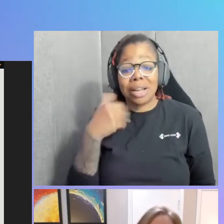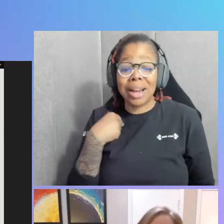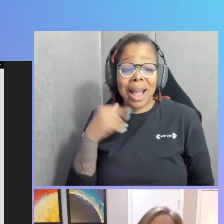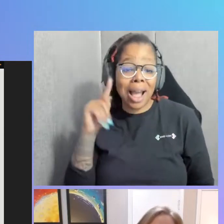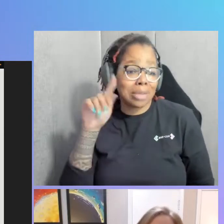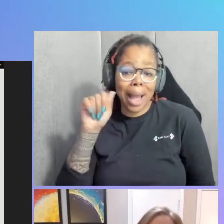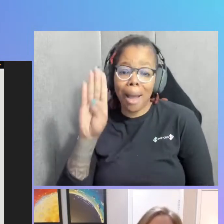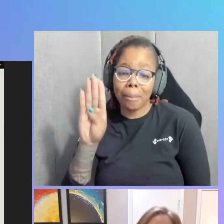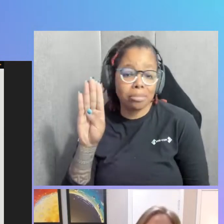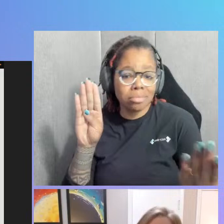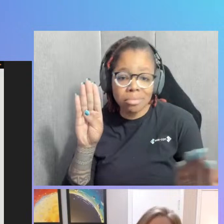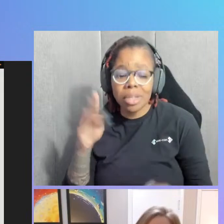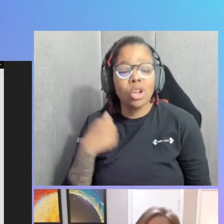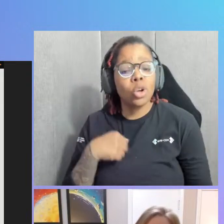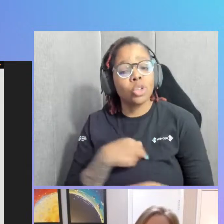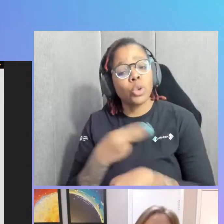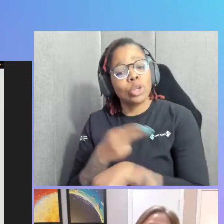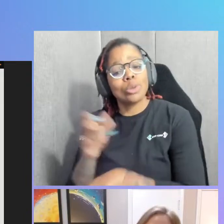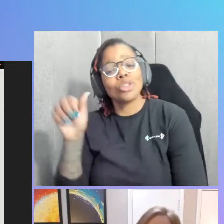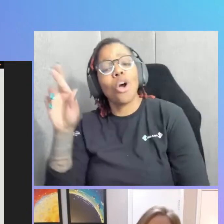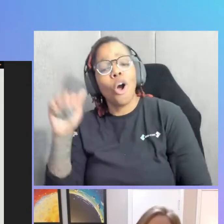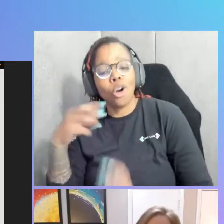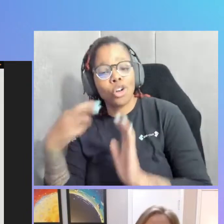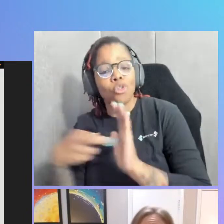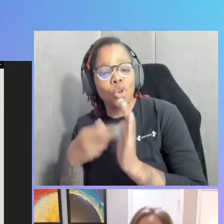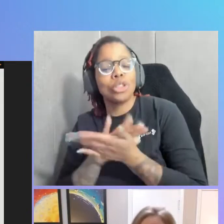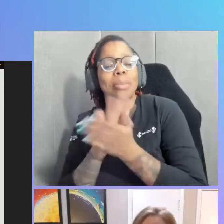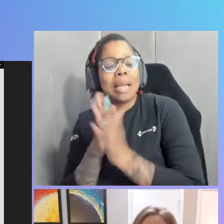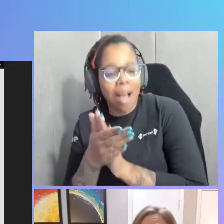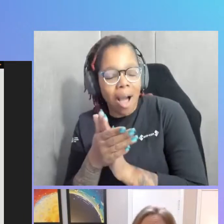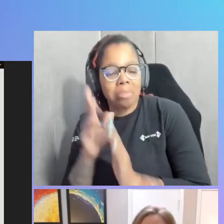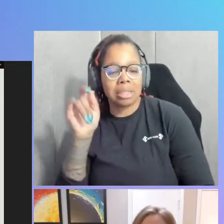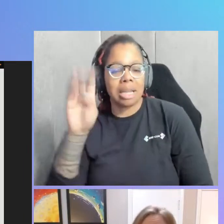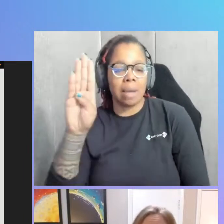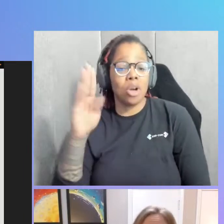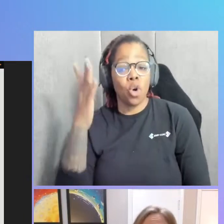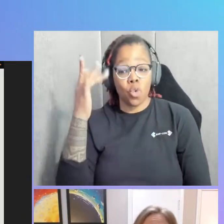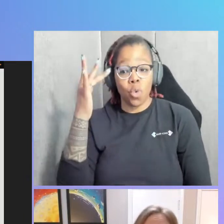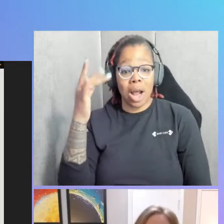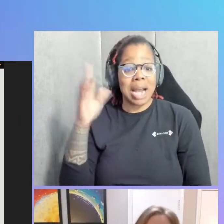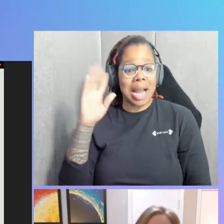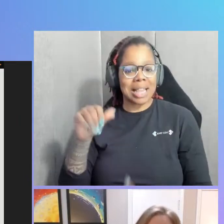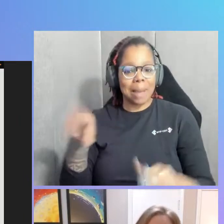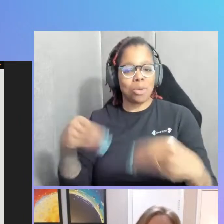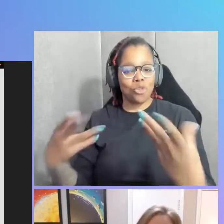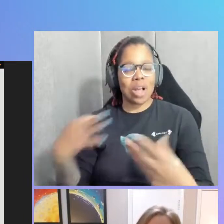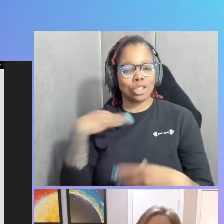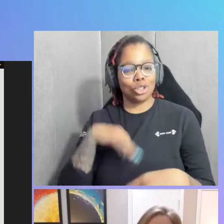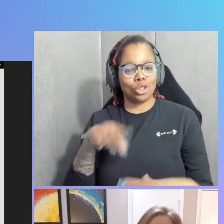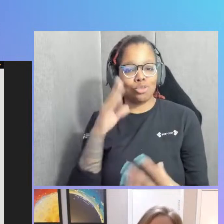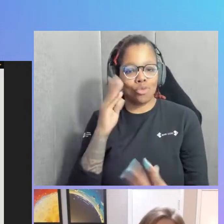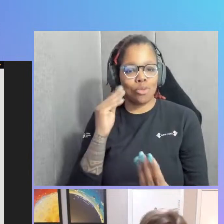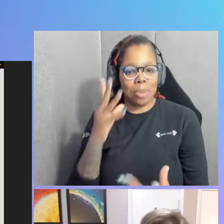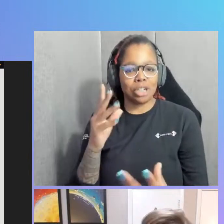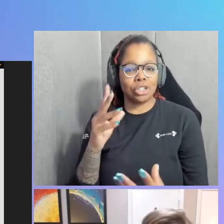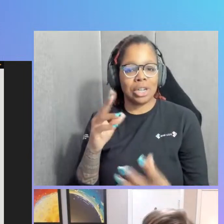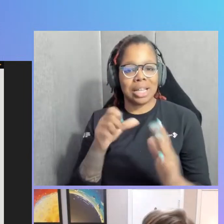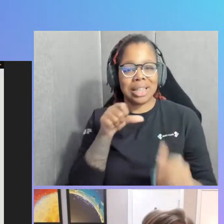we use the Aria rules to create one because we've decided that that does provide useful context